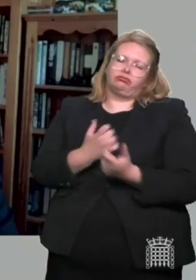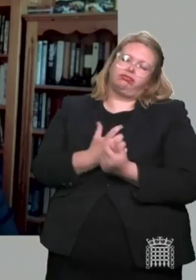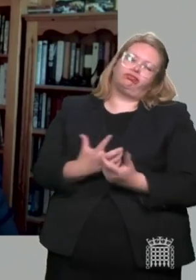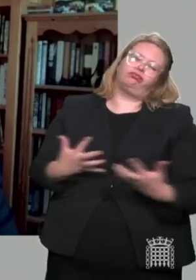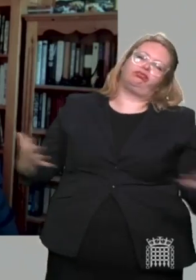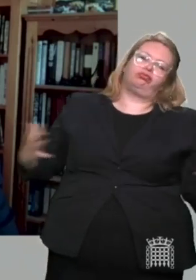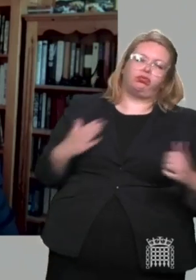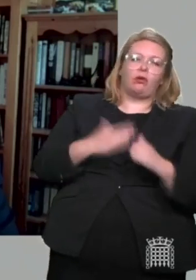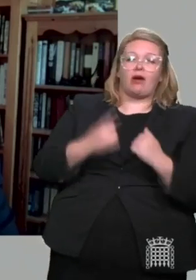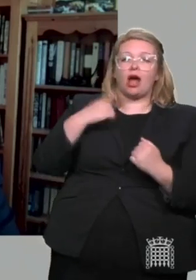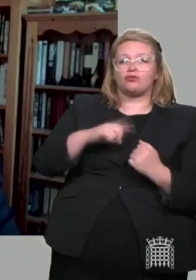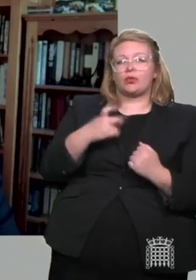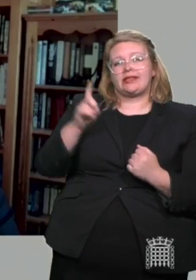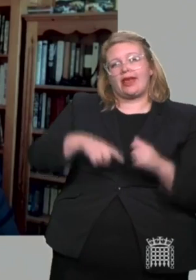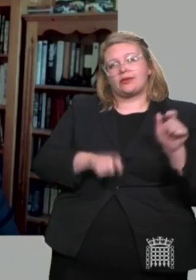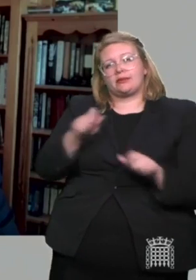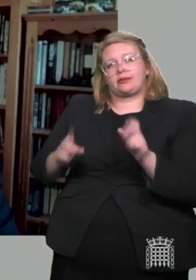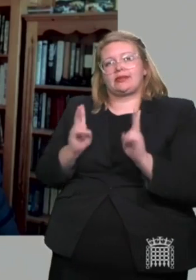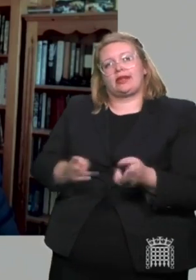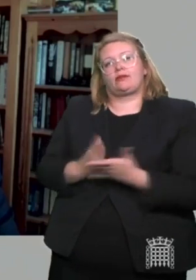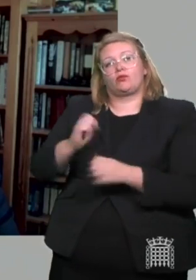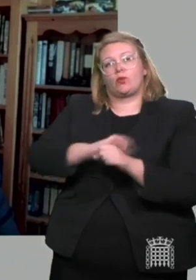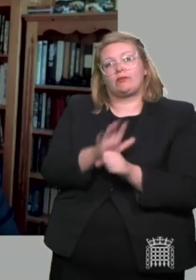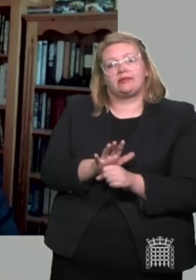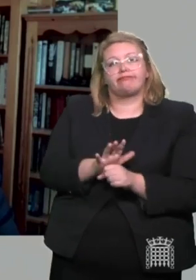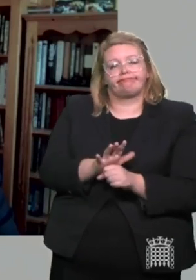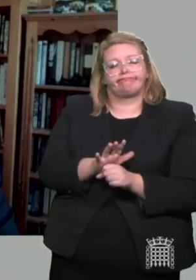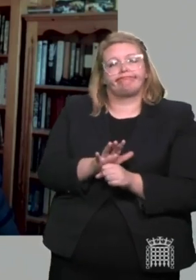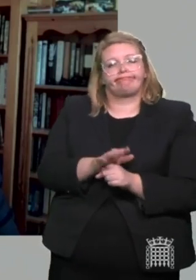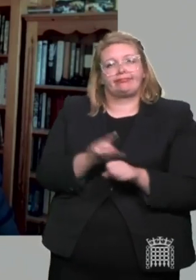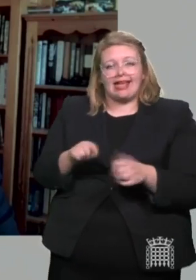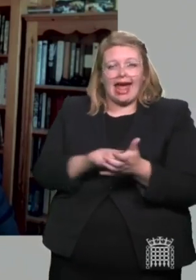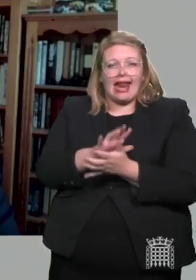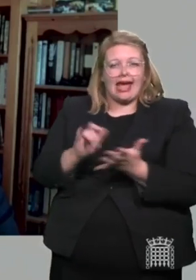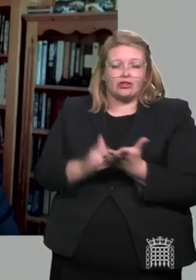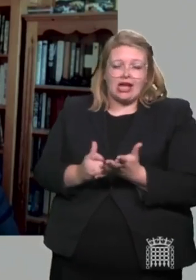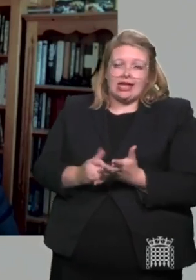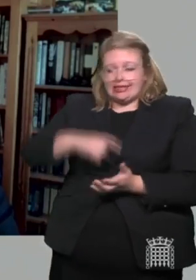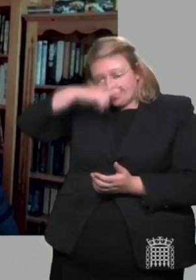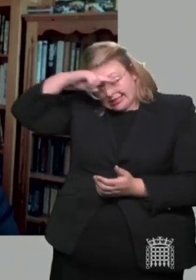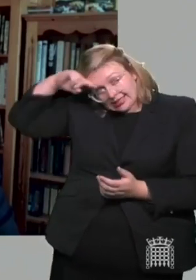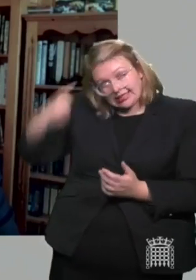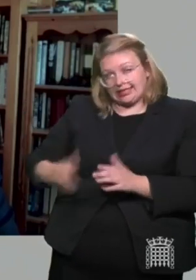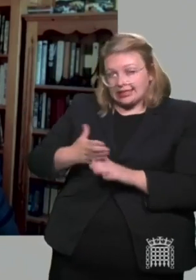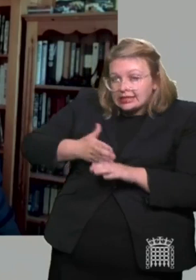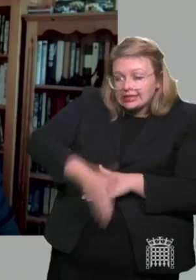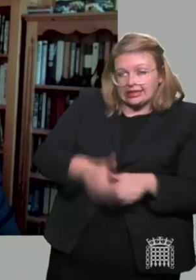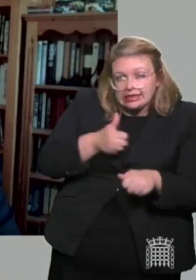NHS staff have given their all, fighting to keep people alive. That is why so many people find the